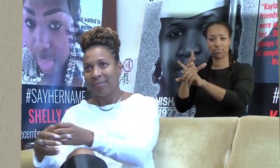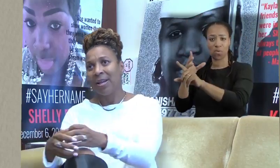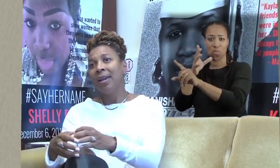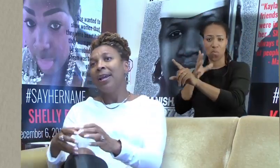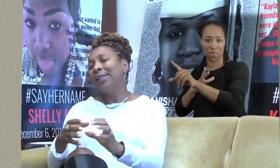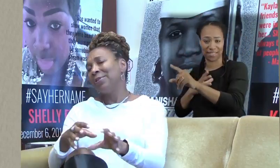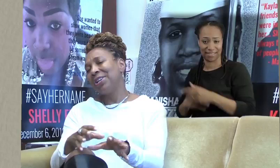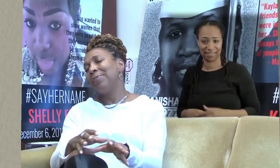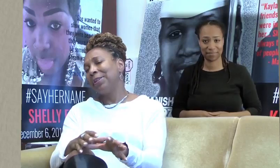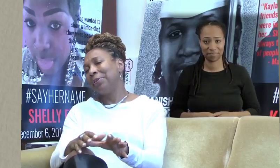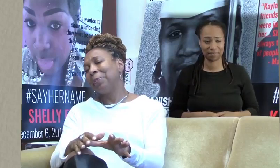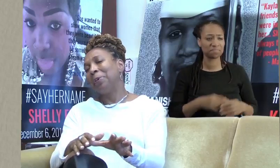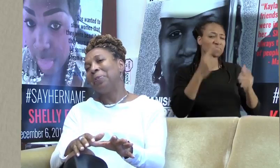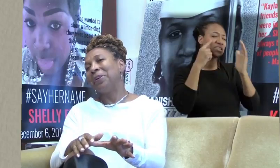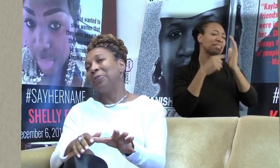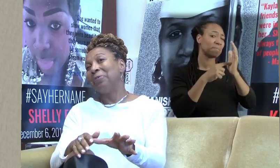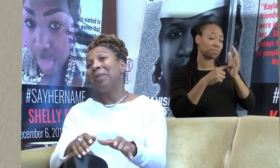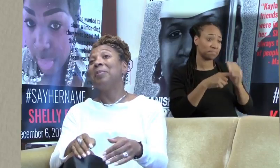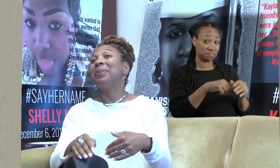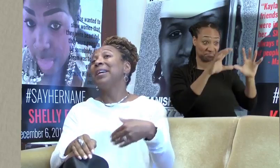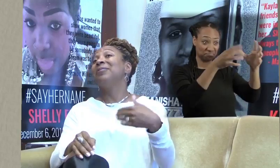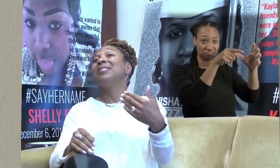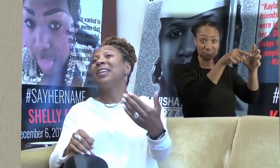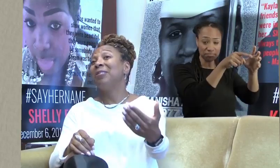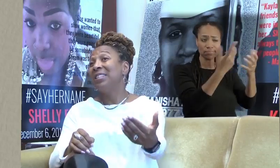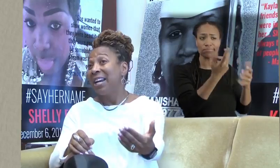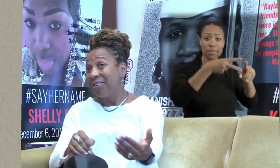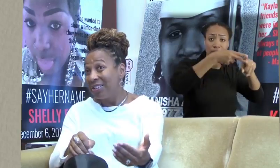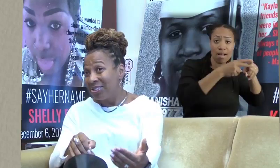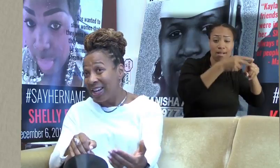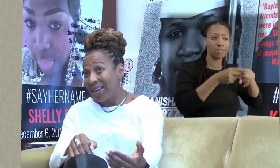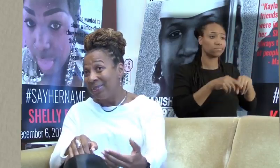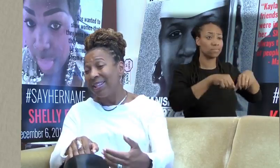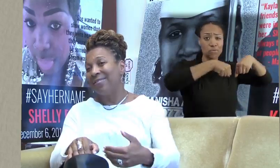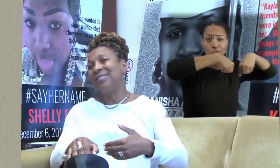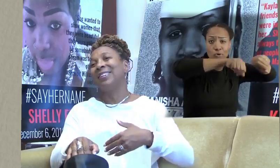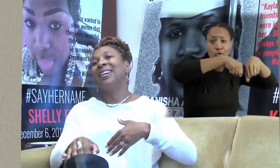the heavy labor jobs. And there were jobs that were appropriate for women.